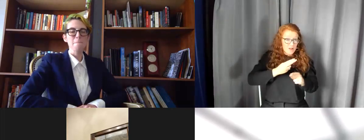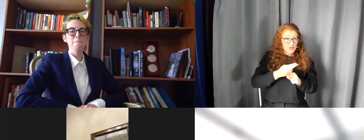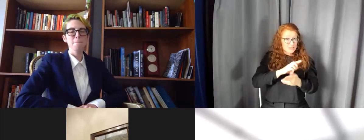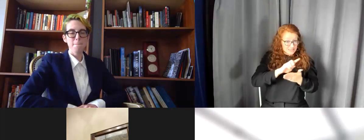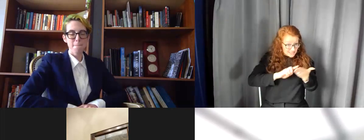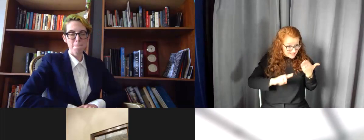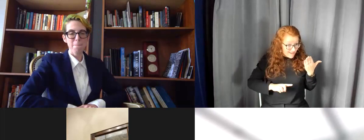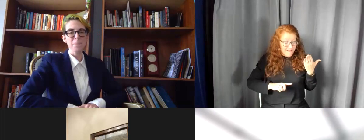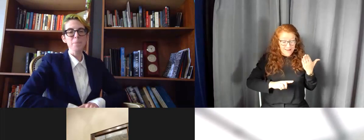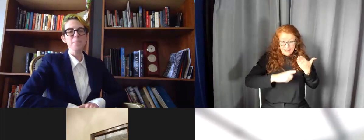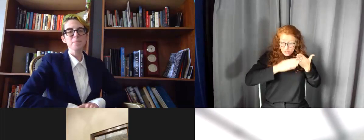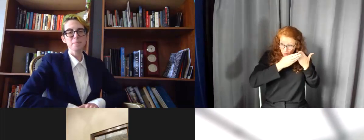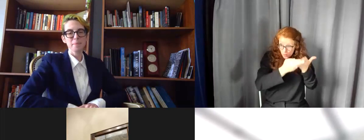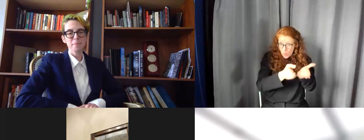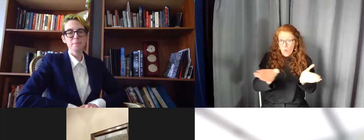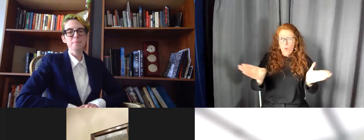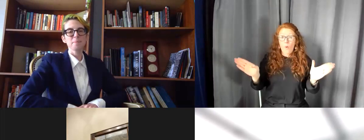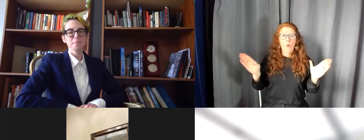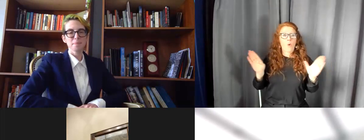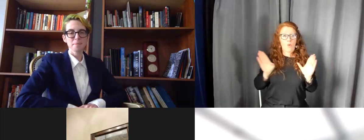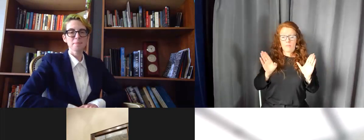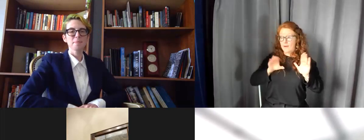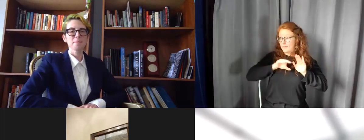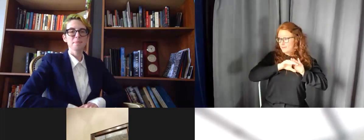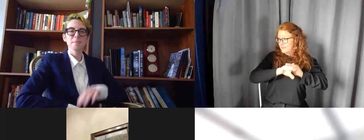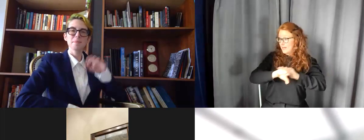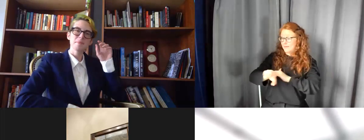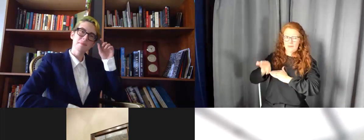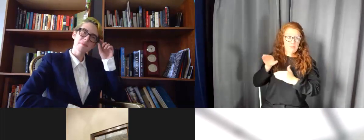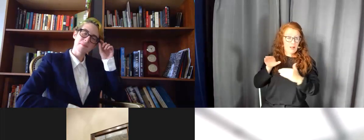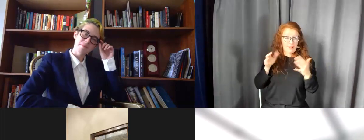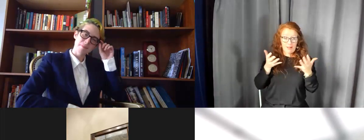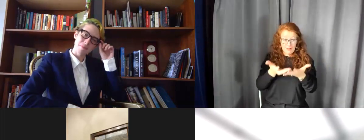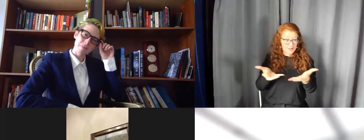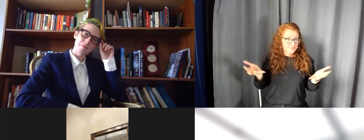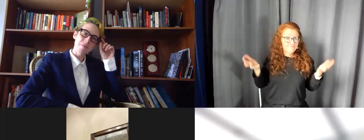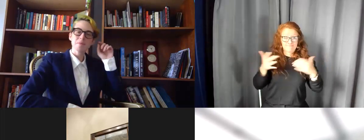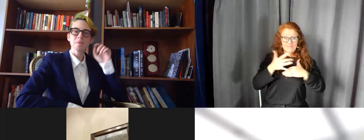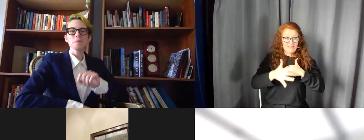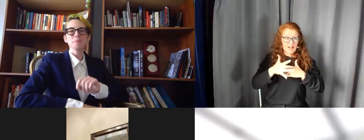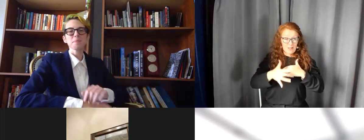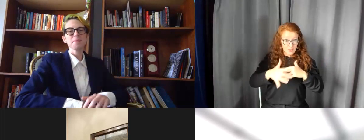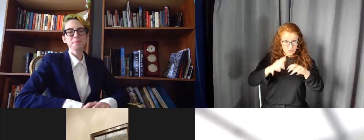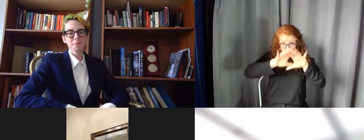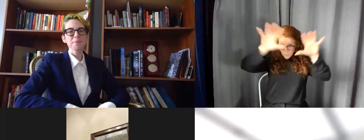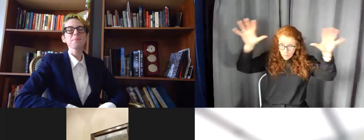Jordan Radford: open Jordan Radford: and easily available to the largest population possible